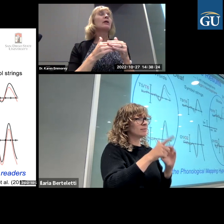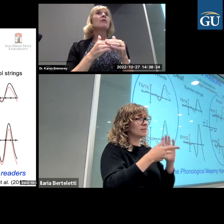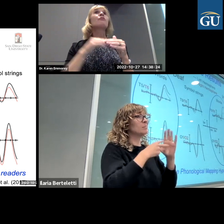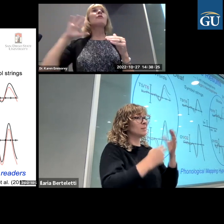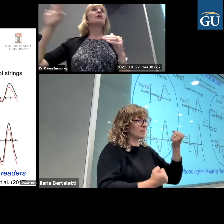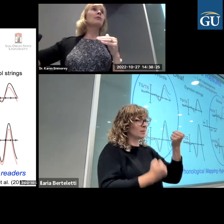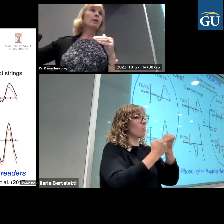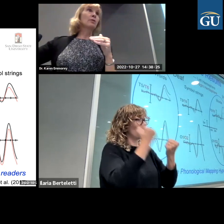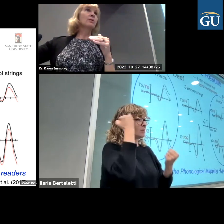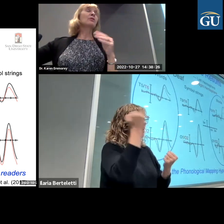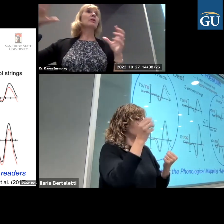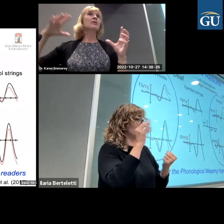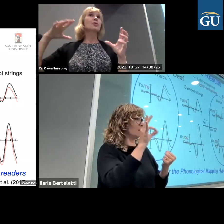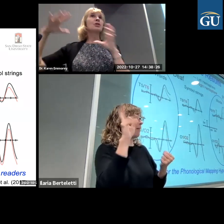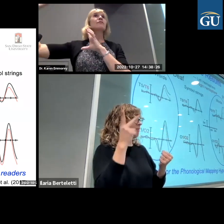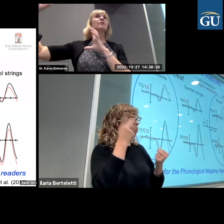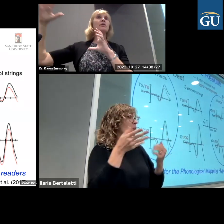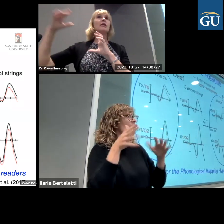that leads us to another question, which is